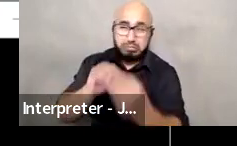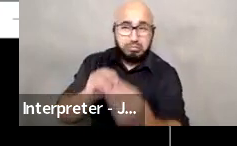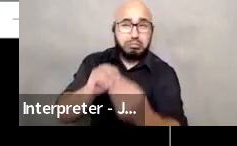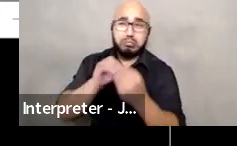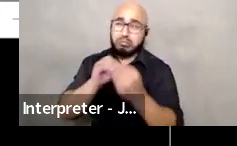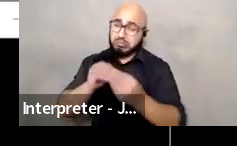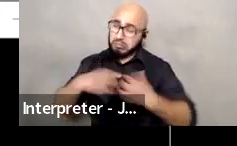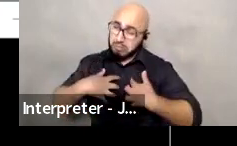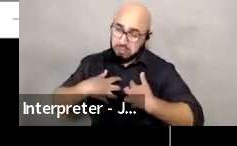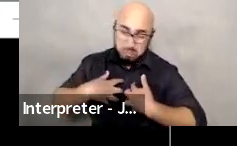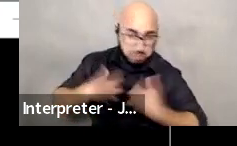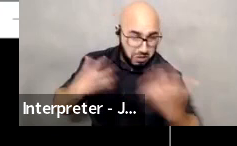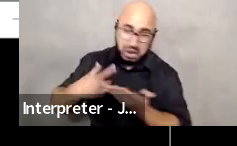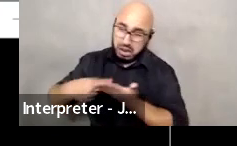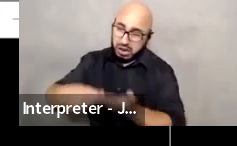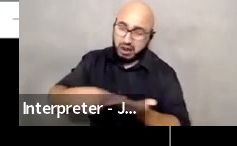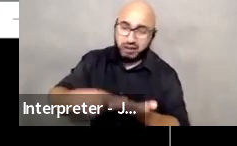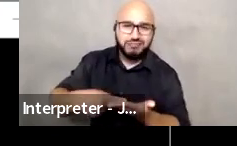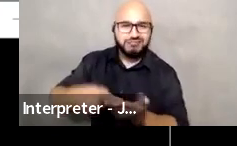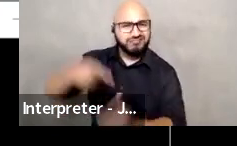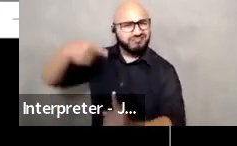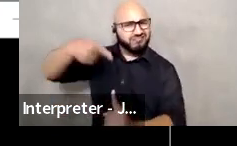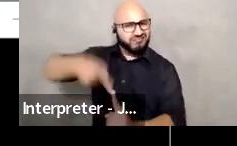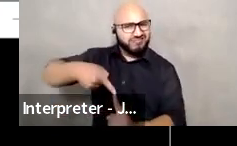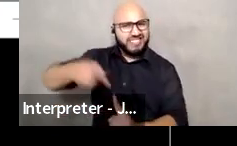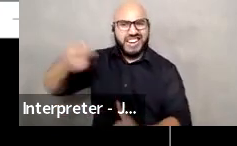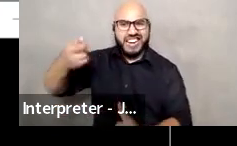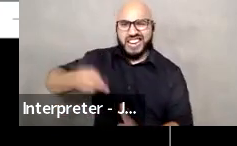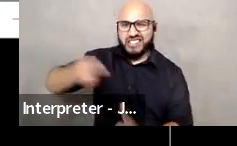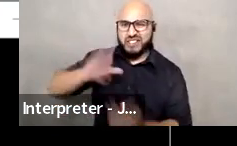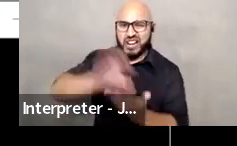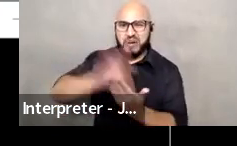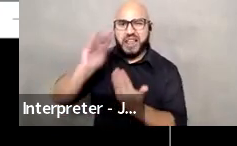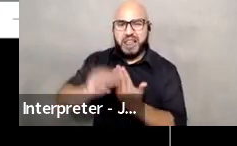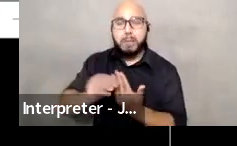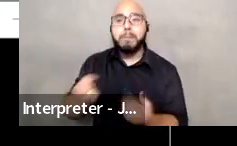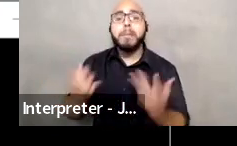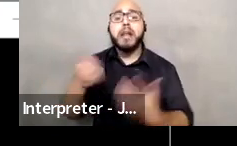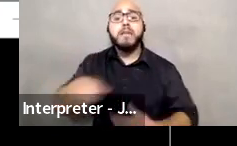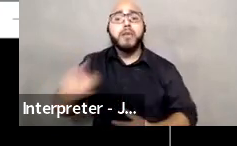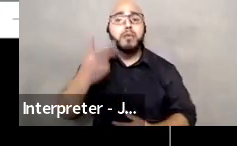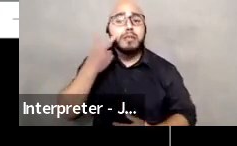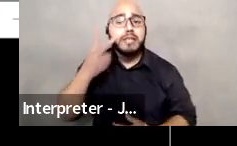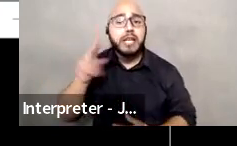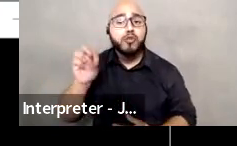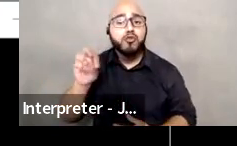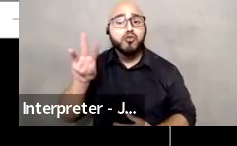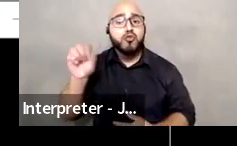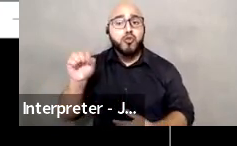Many of you may have seen in the. News. A lot of the. Screaming heads on television news,